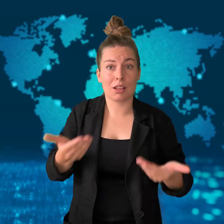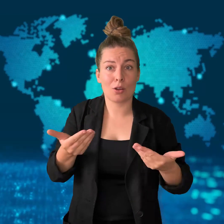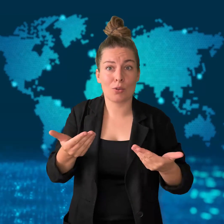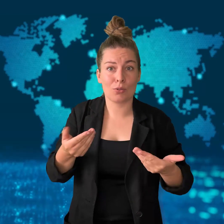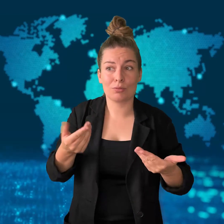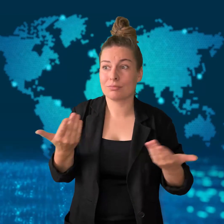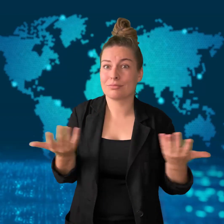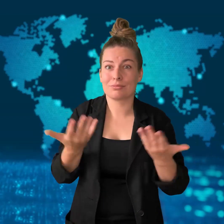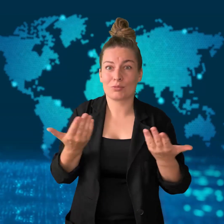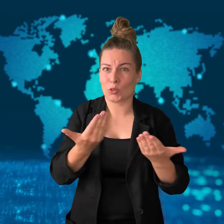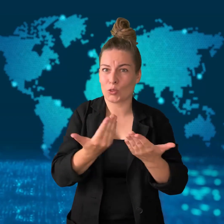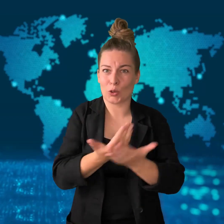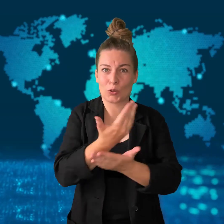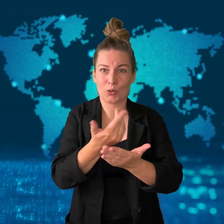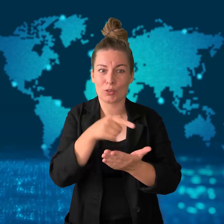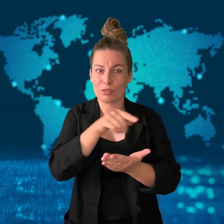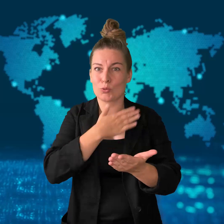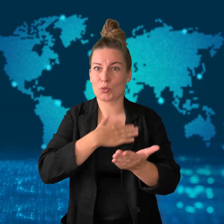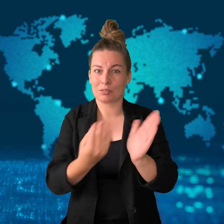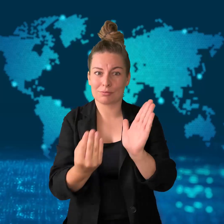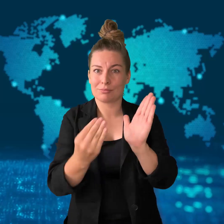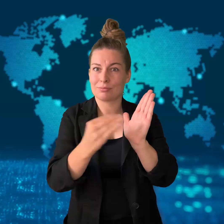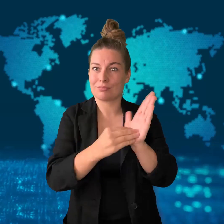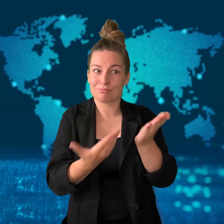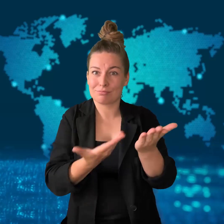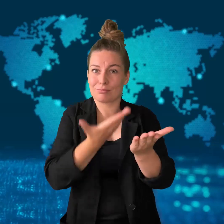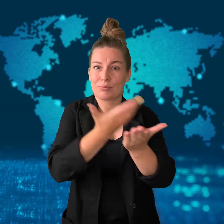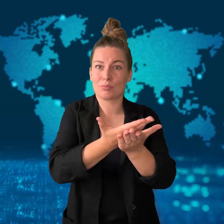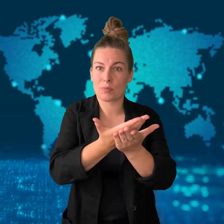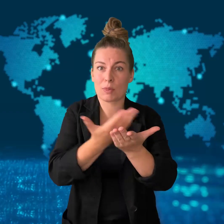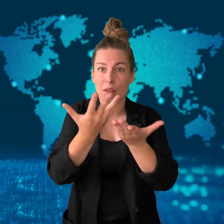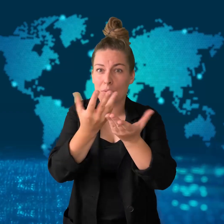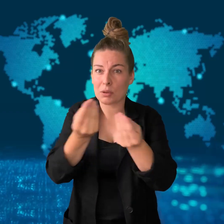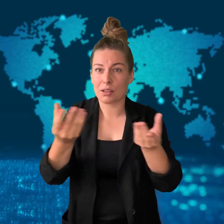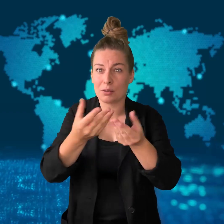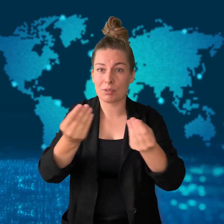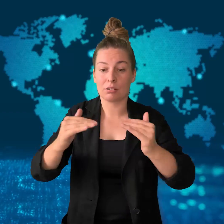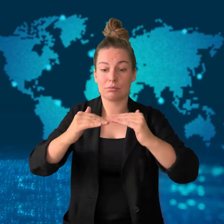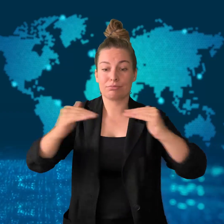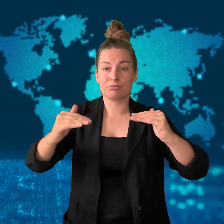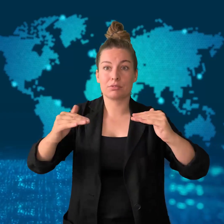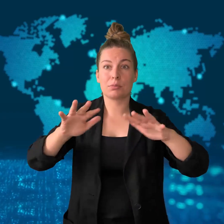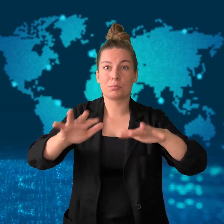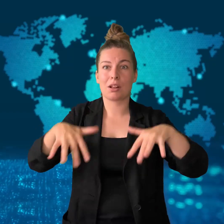Now the bill received almost unanimous support